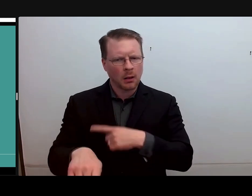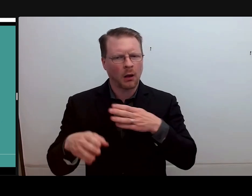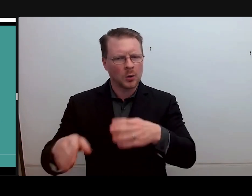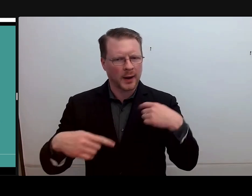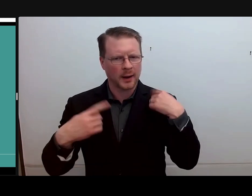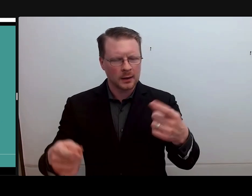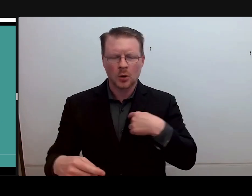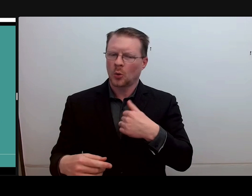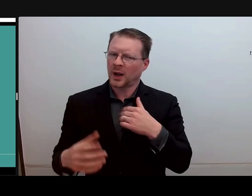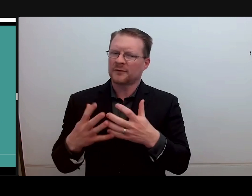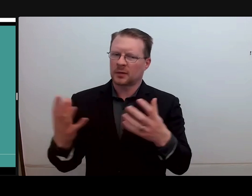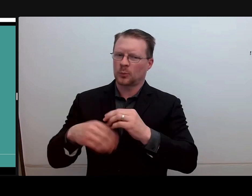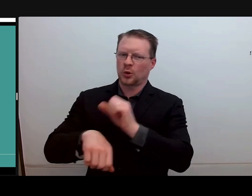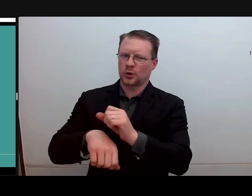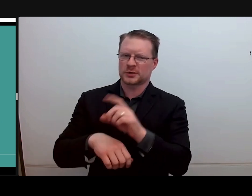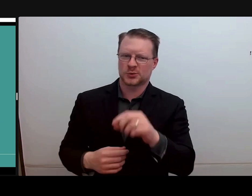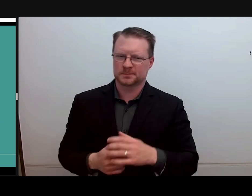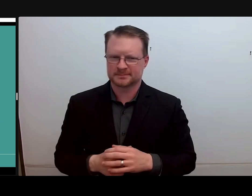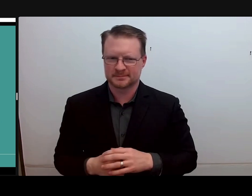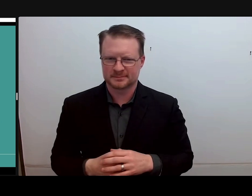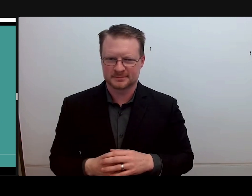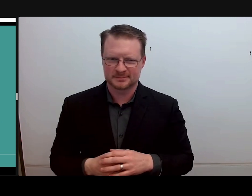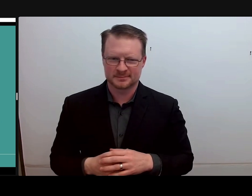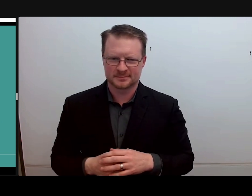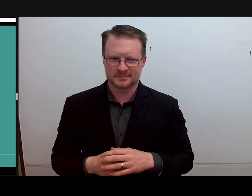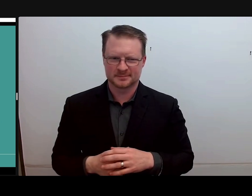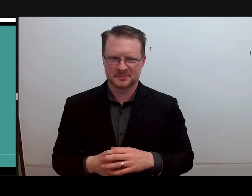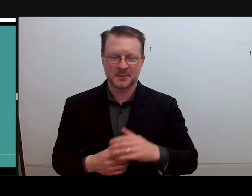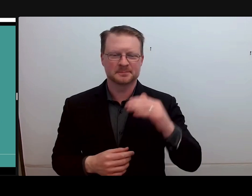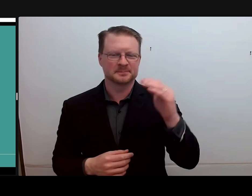So we've come a very long way, but we still have a lot of work to do.